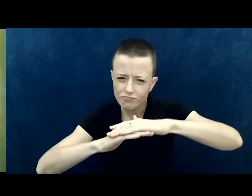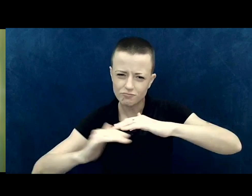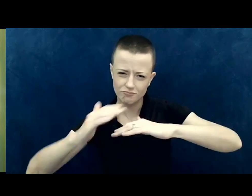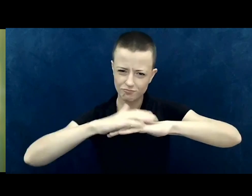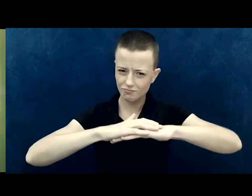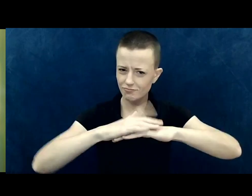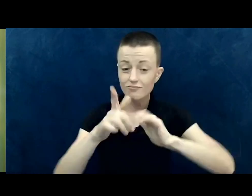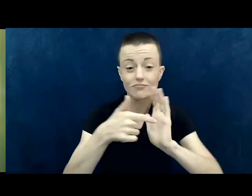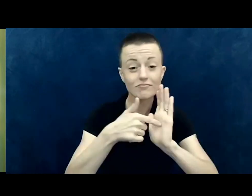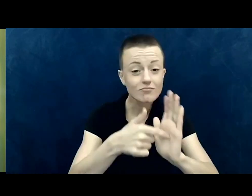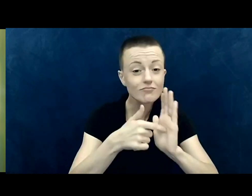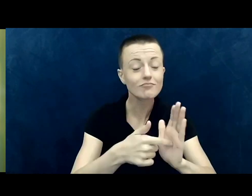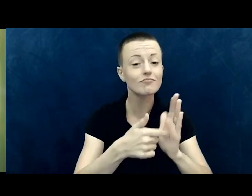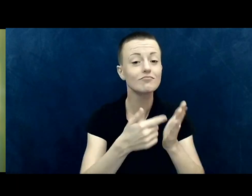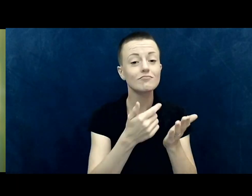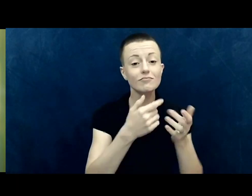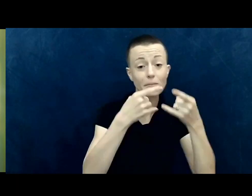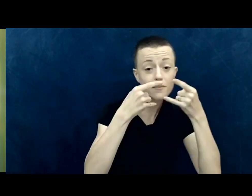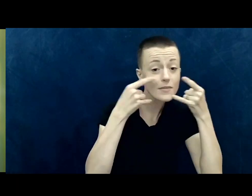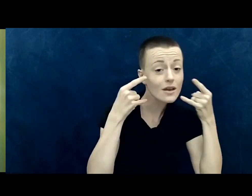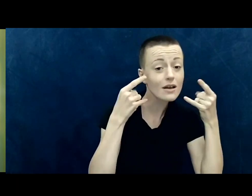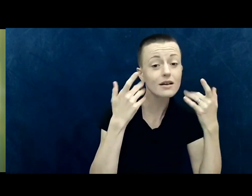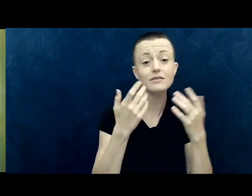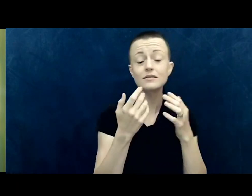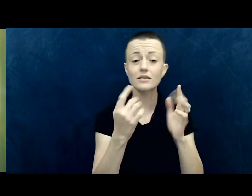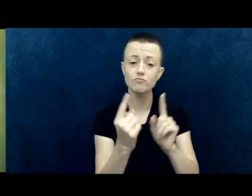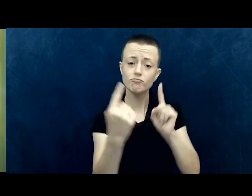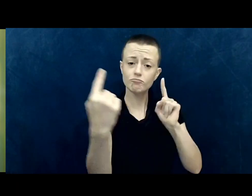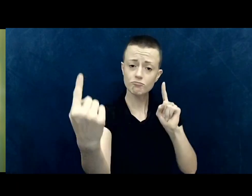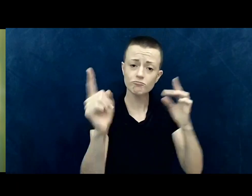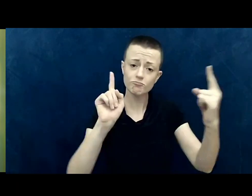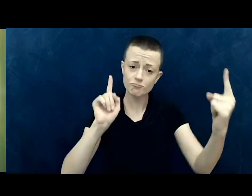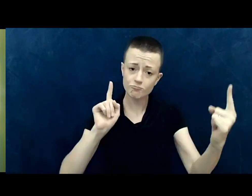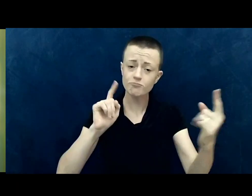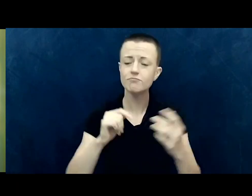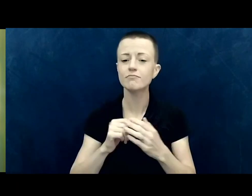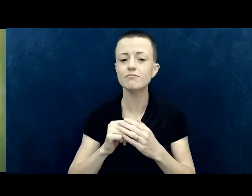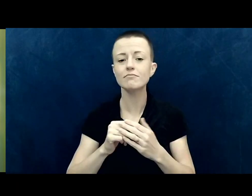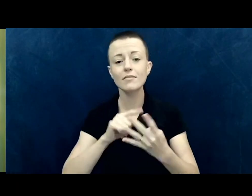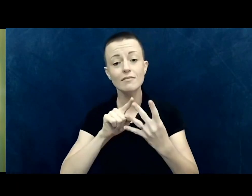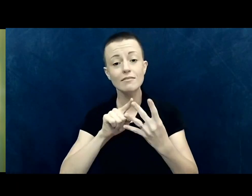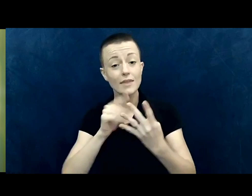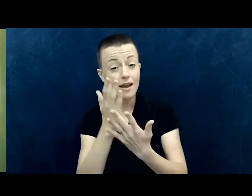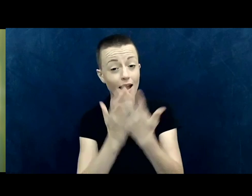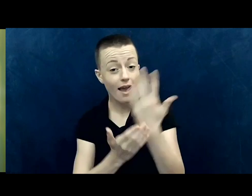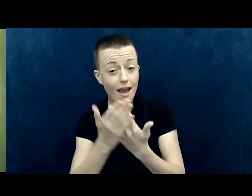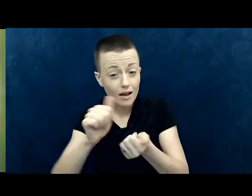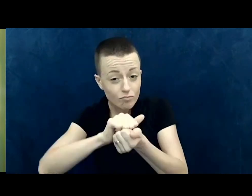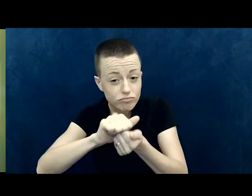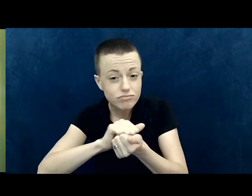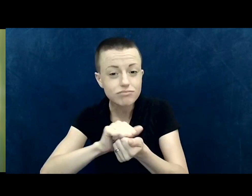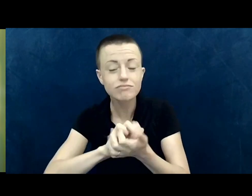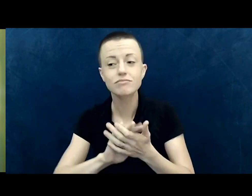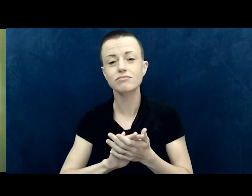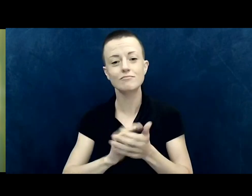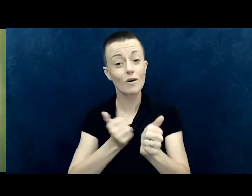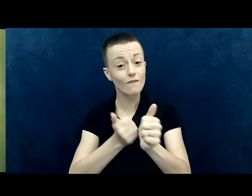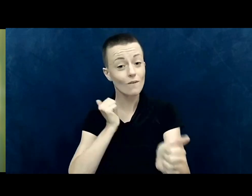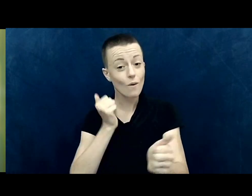when you feel sick, wearing a mask, practicing good hand hygiene and cough etiquette, avoiding touching your face,